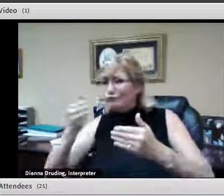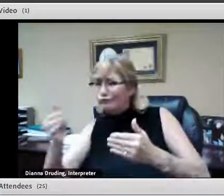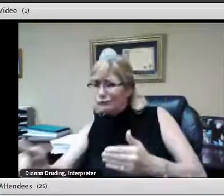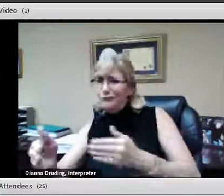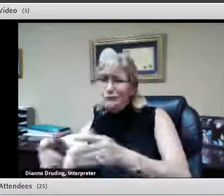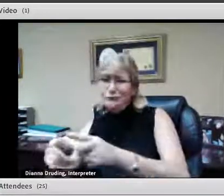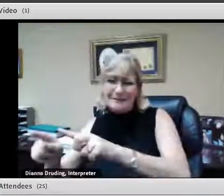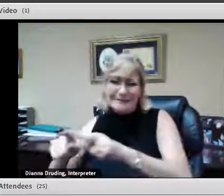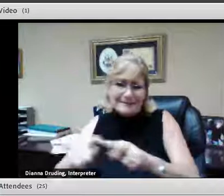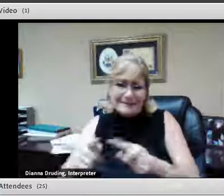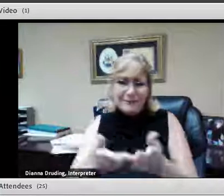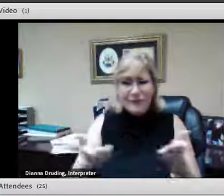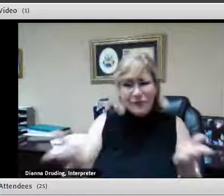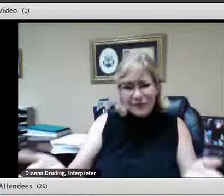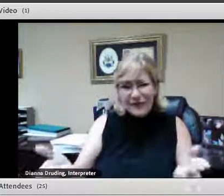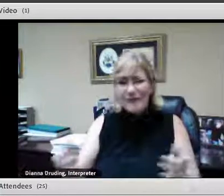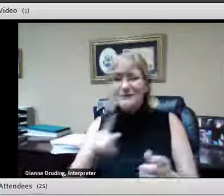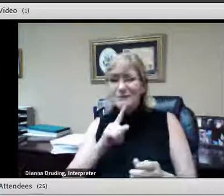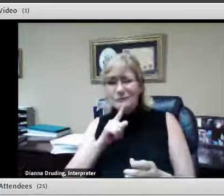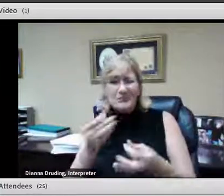They're fairly simple to make